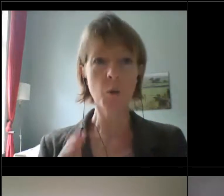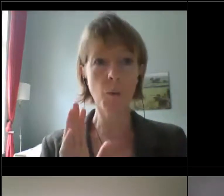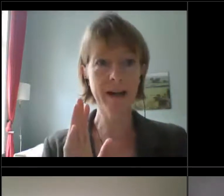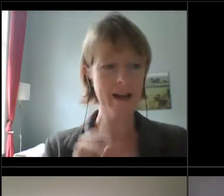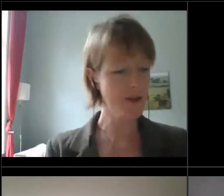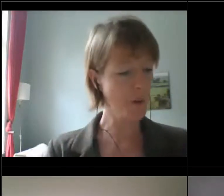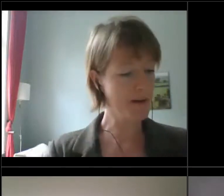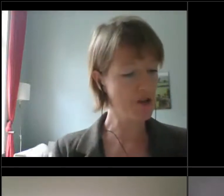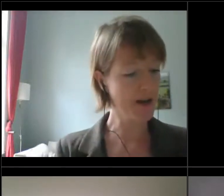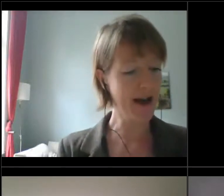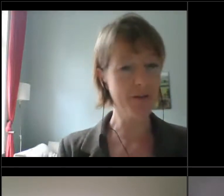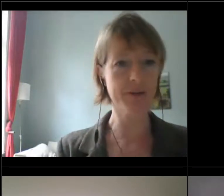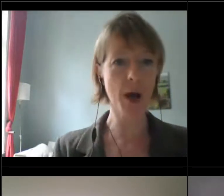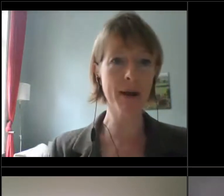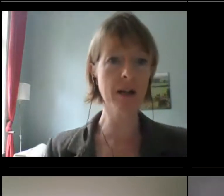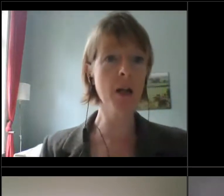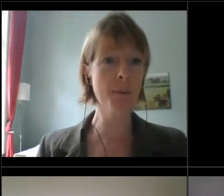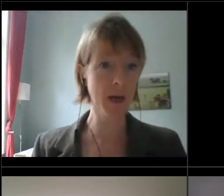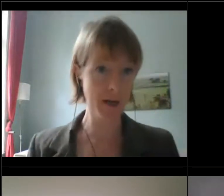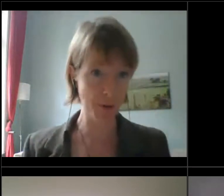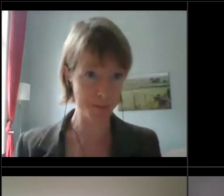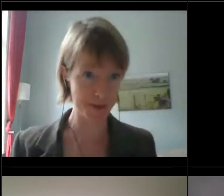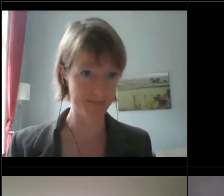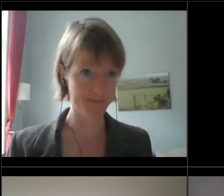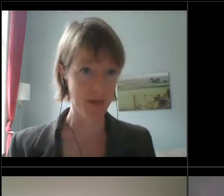So, one last question I have about alumni groups.